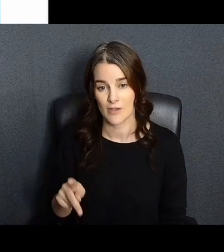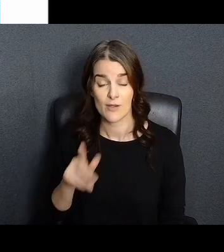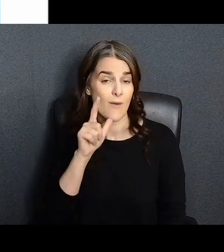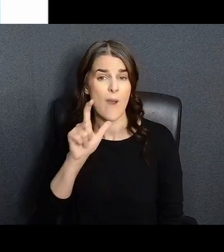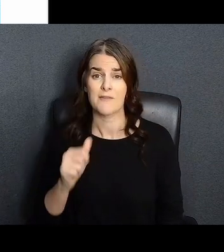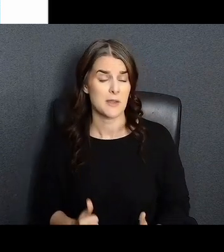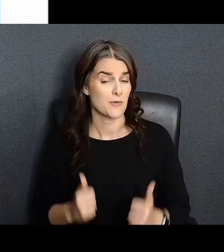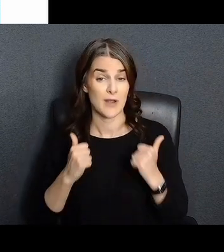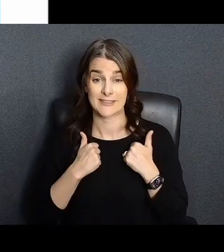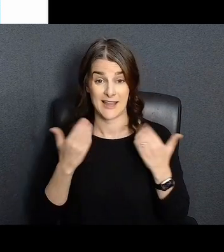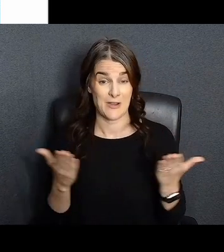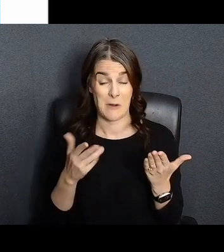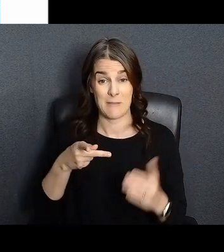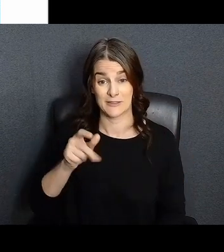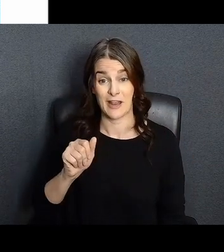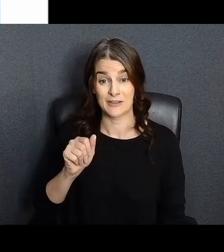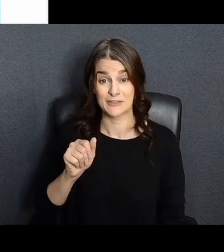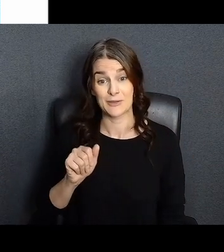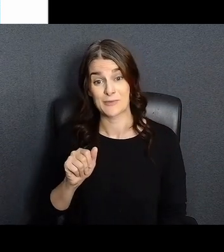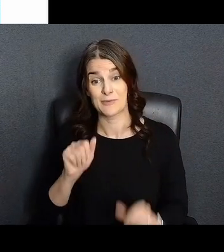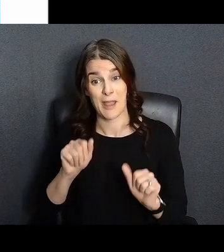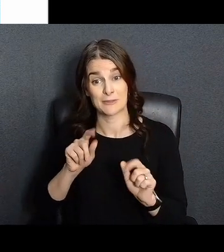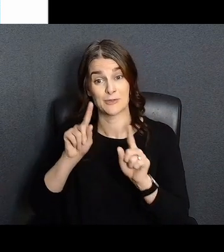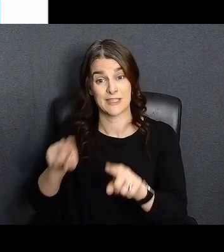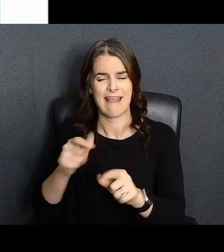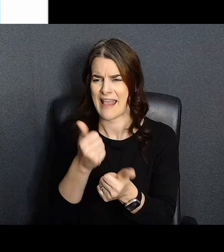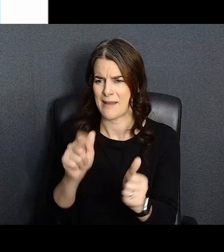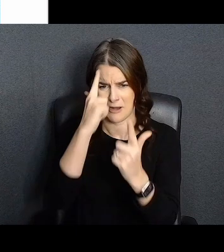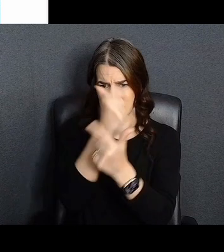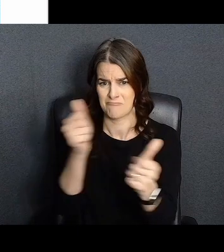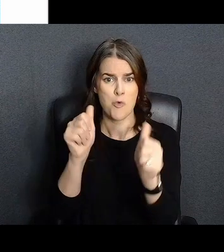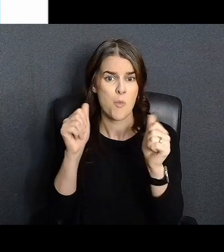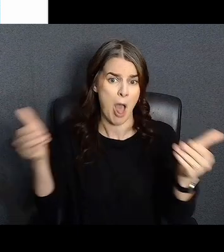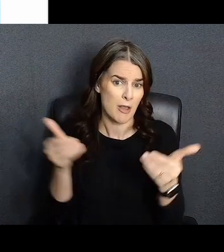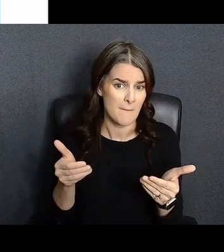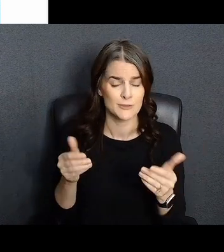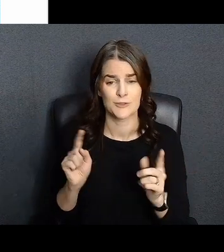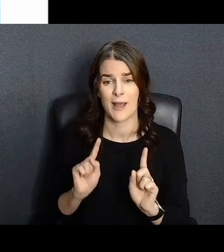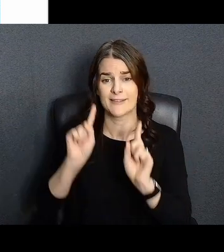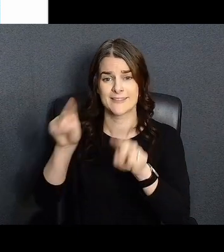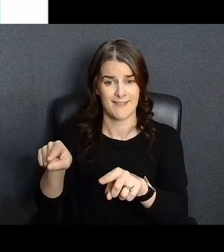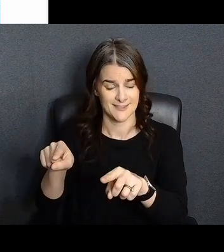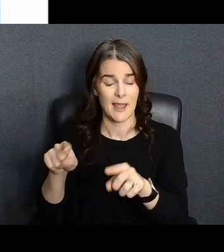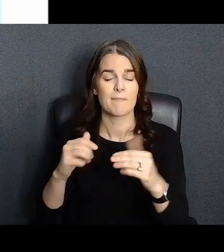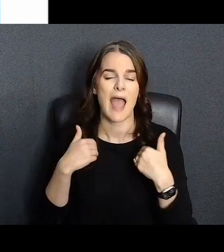to be able to attend. Anyone is welcome to attend. There is an application process, though.